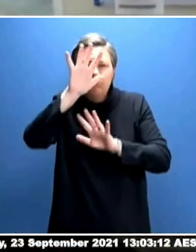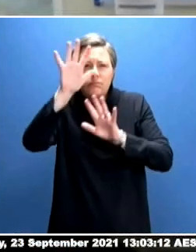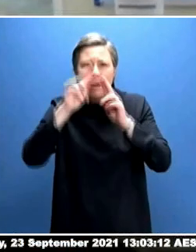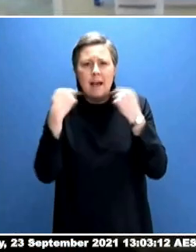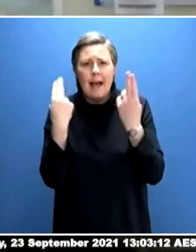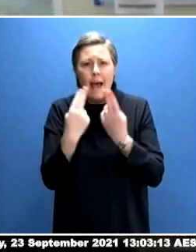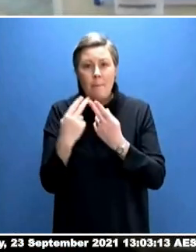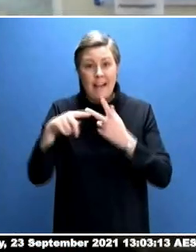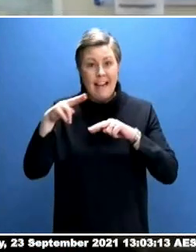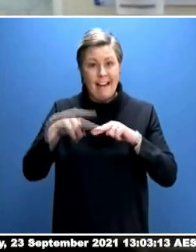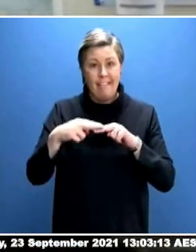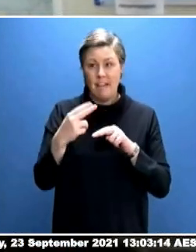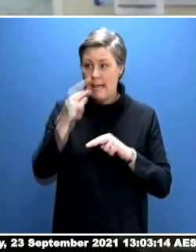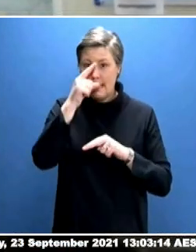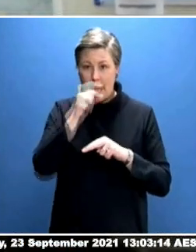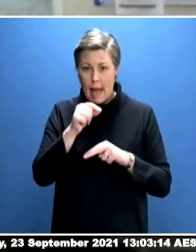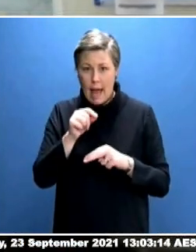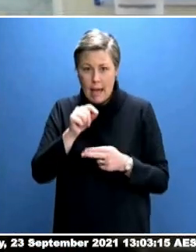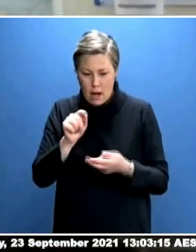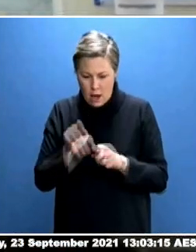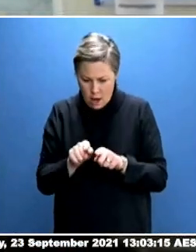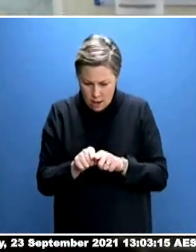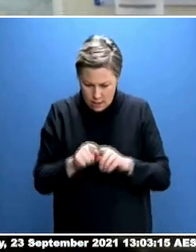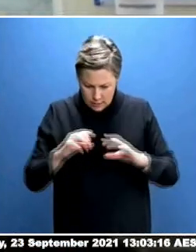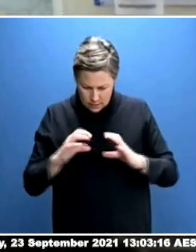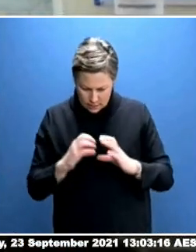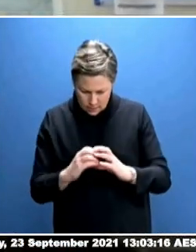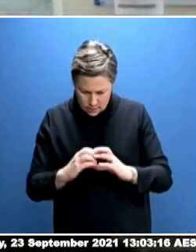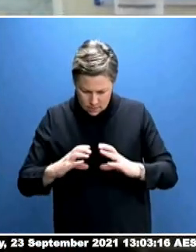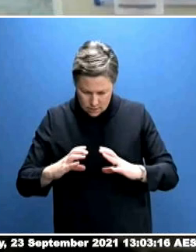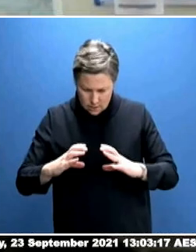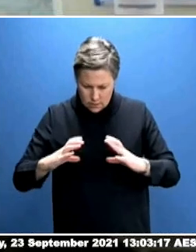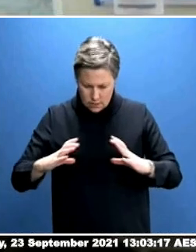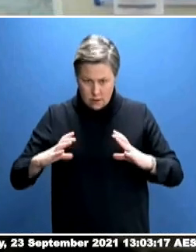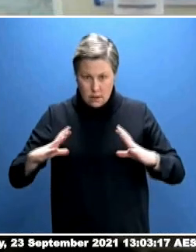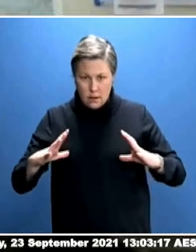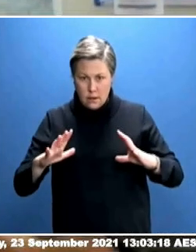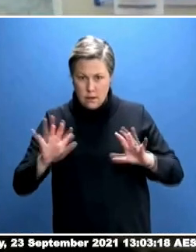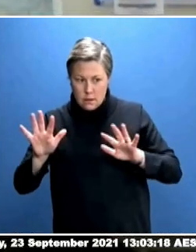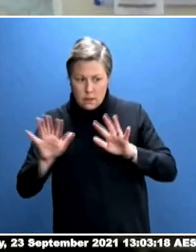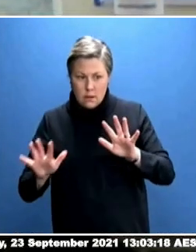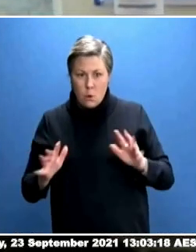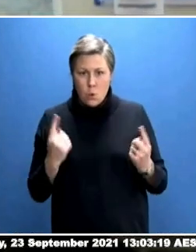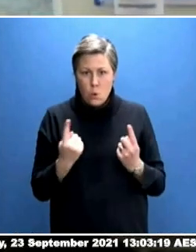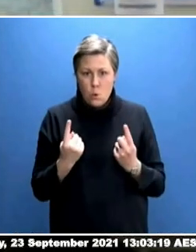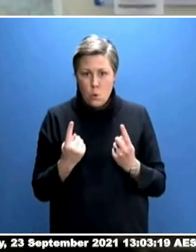families and appropriate kinship carers, family members and that sort of thing that can care for children.